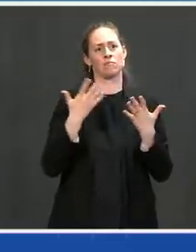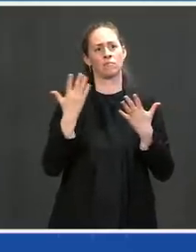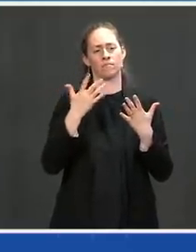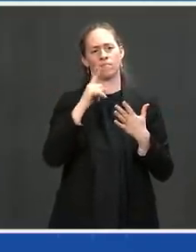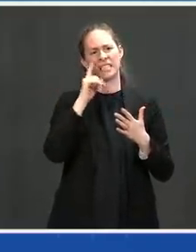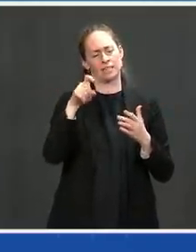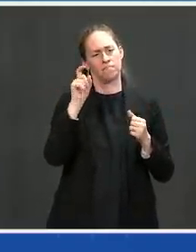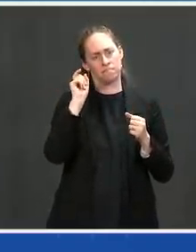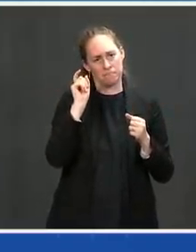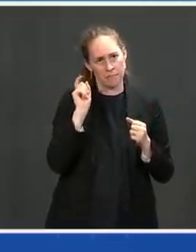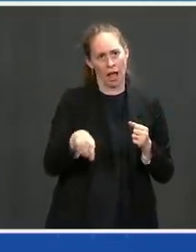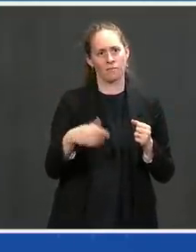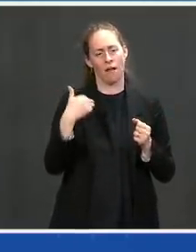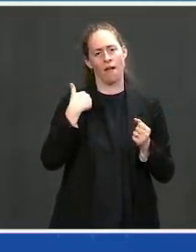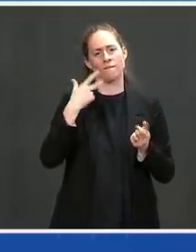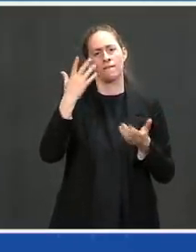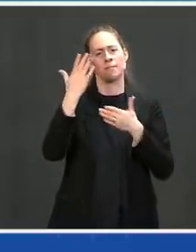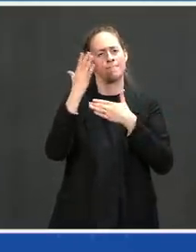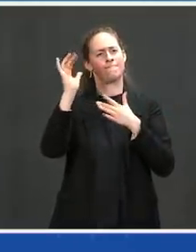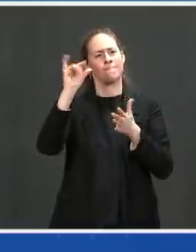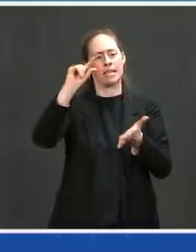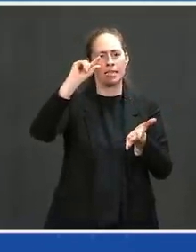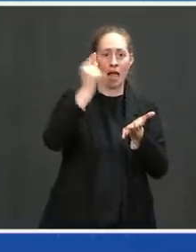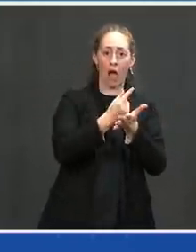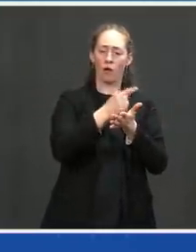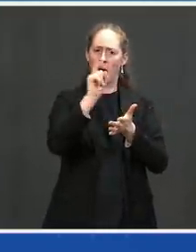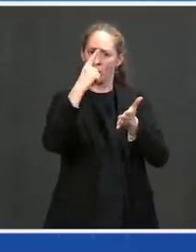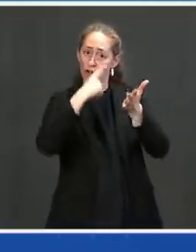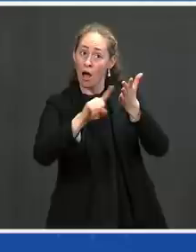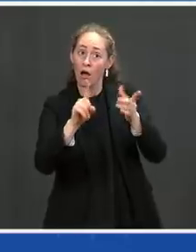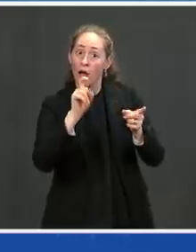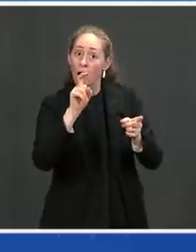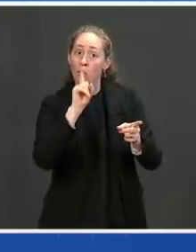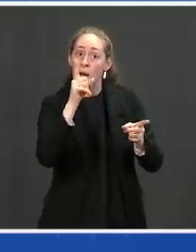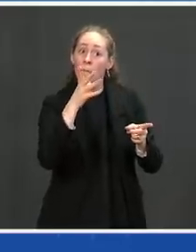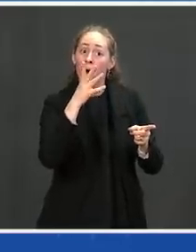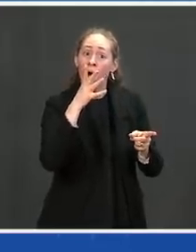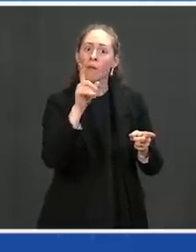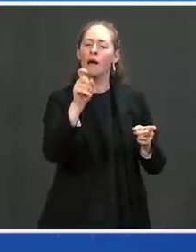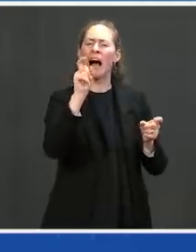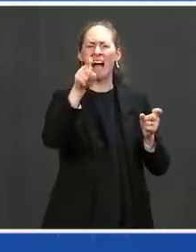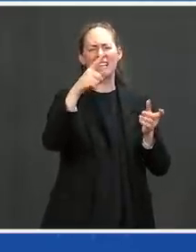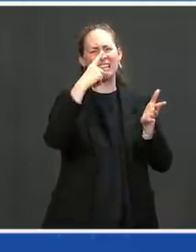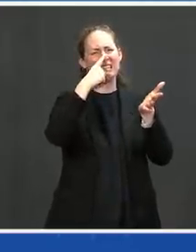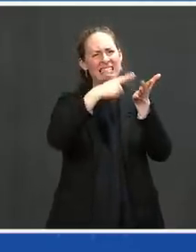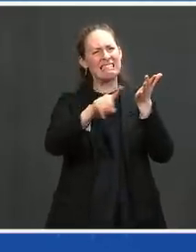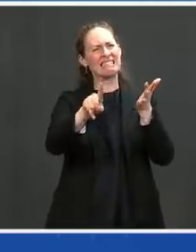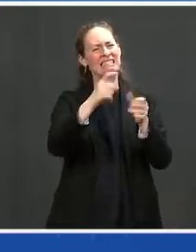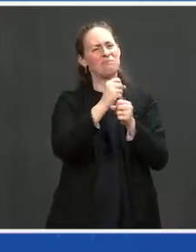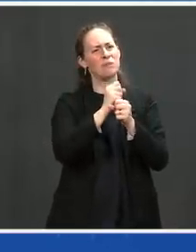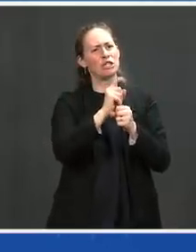actually mom, dad, or whomever. And there's ways to do that. There's ways to do that -- a little bit like determining